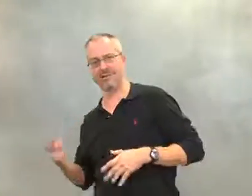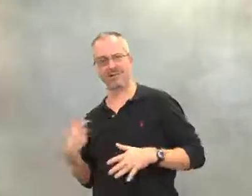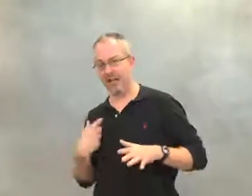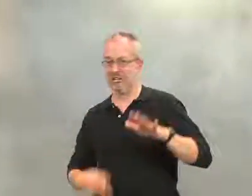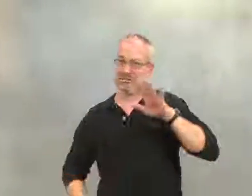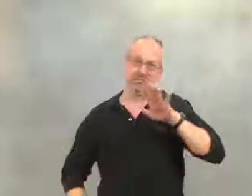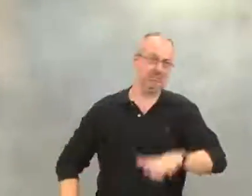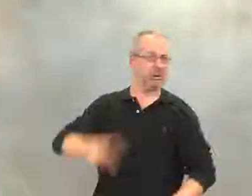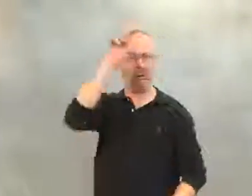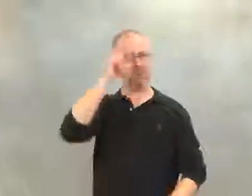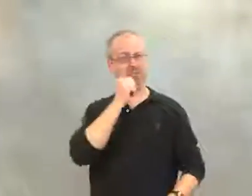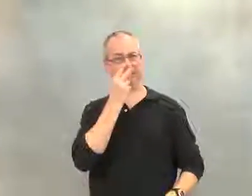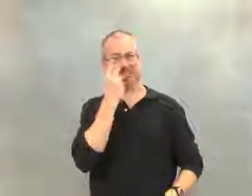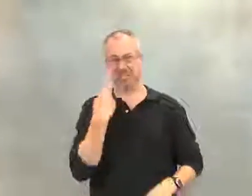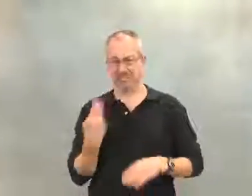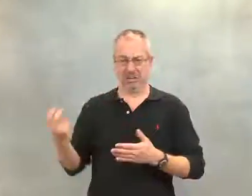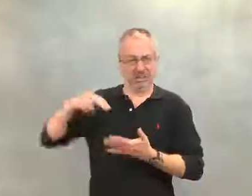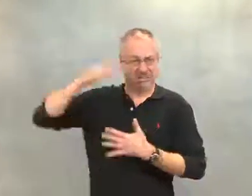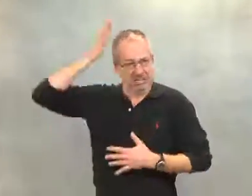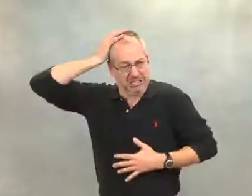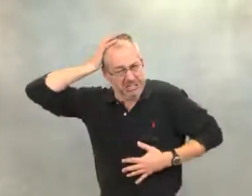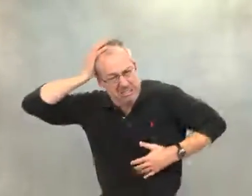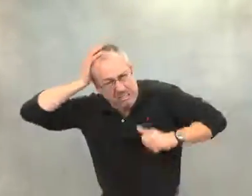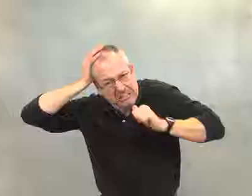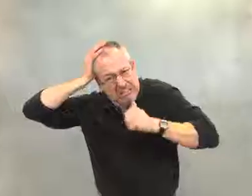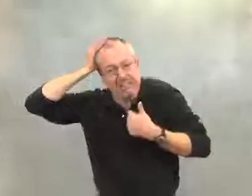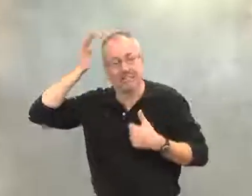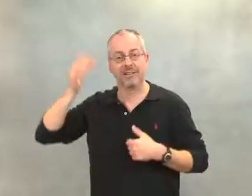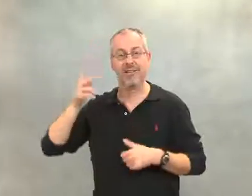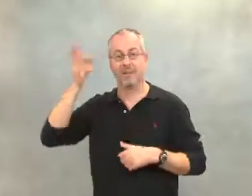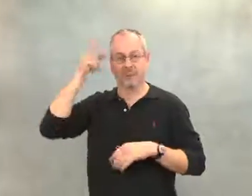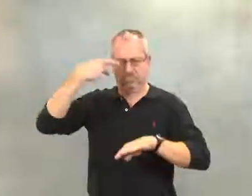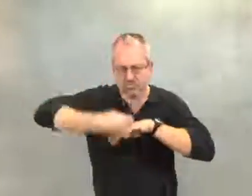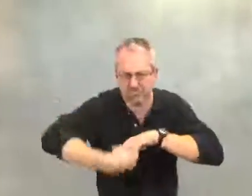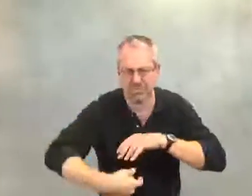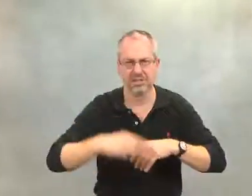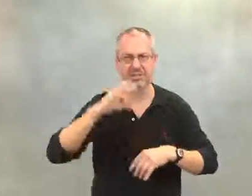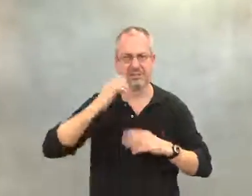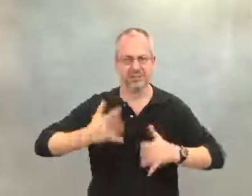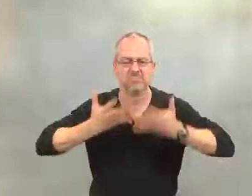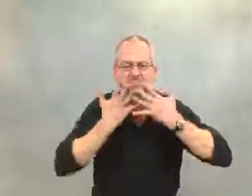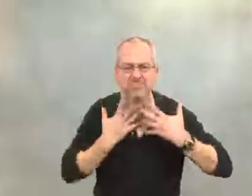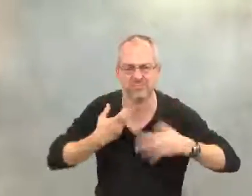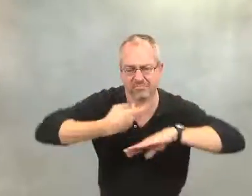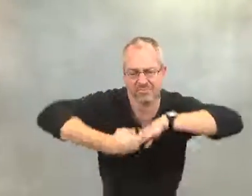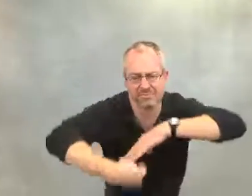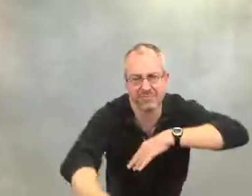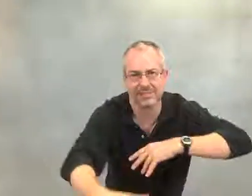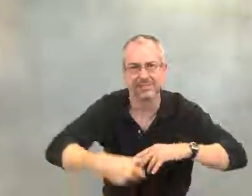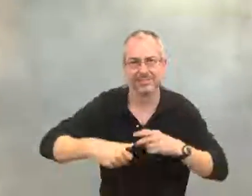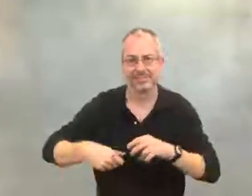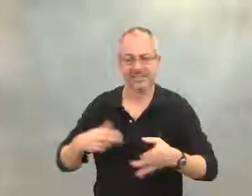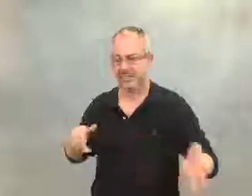I said, "Watch where you're going, idiot!" as I got up. My head was hurting.